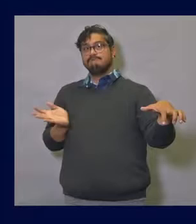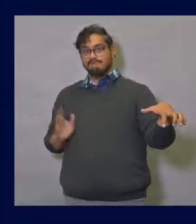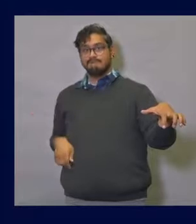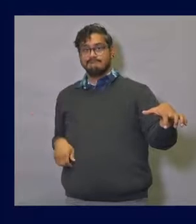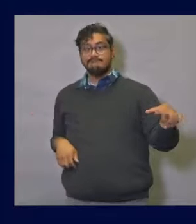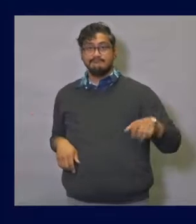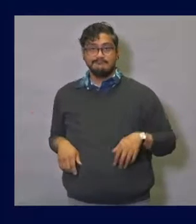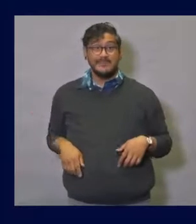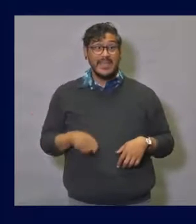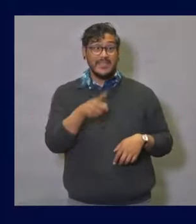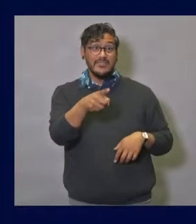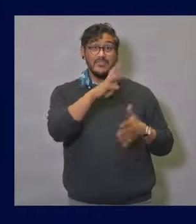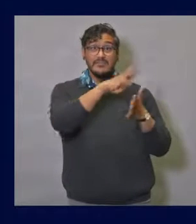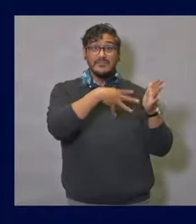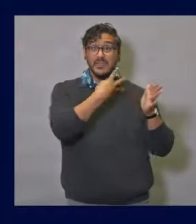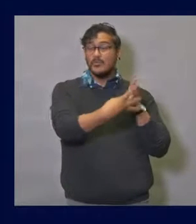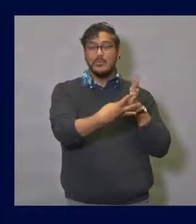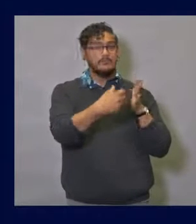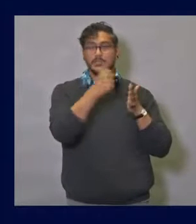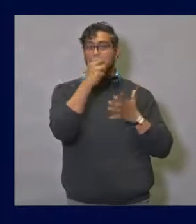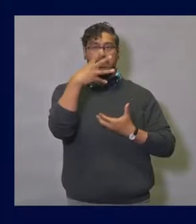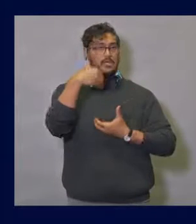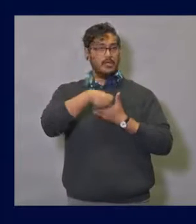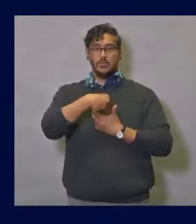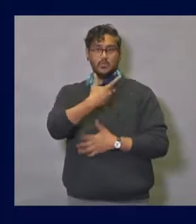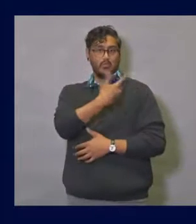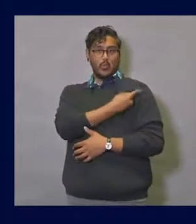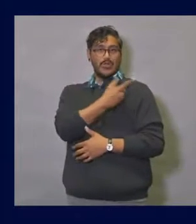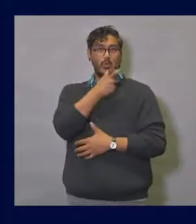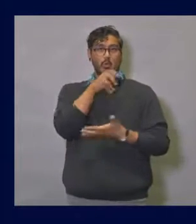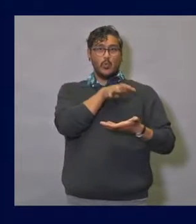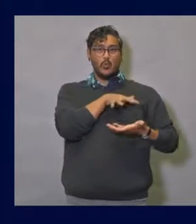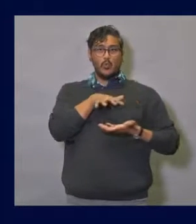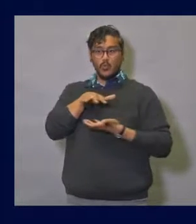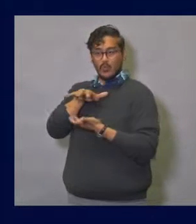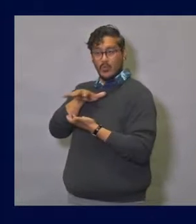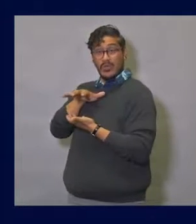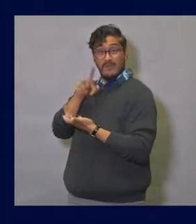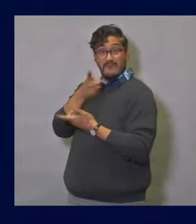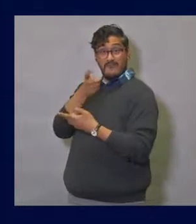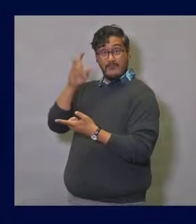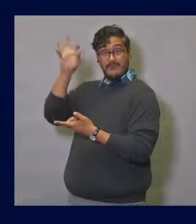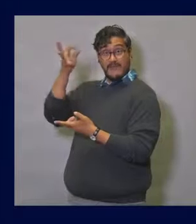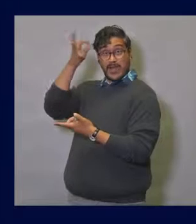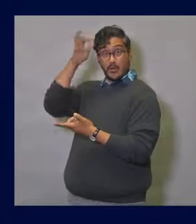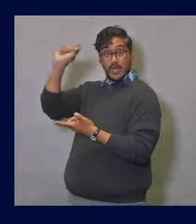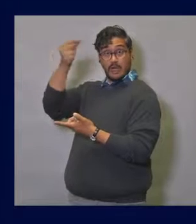ALLOCATED TO THE COUNTY OF L.A. FOR THIS WEEK. THIS TABLE DOES NOT INCLUDE